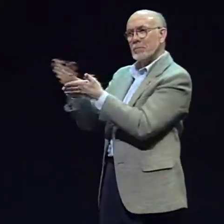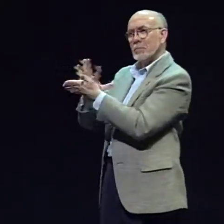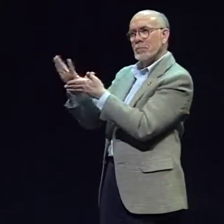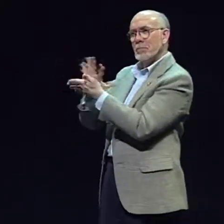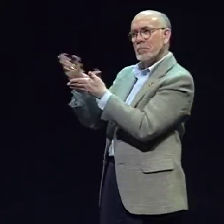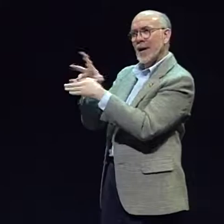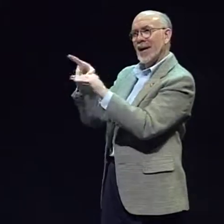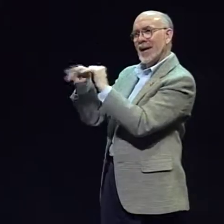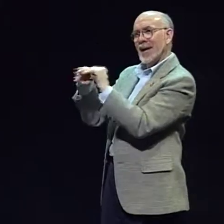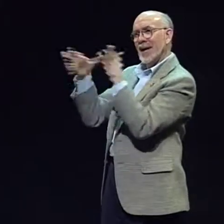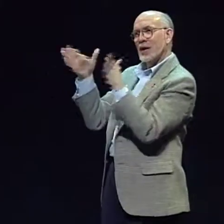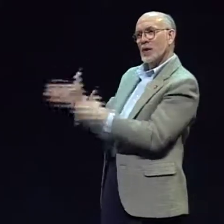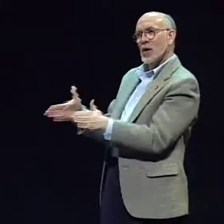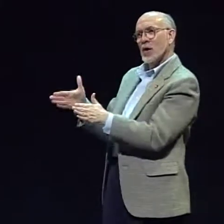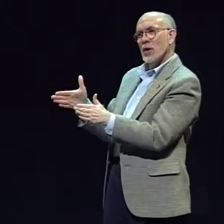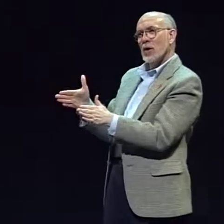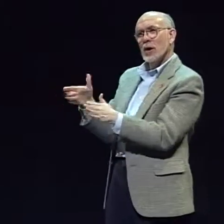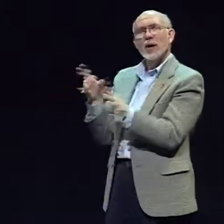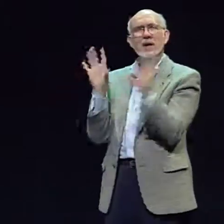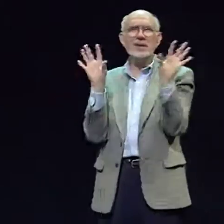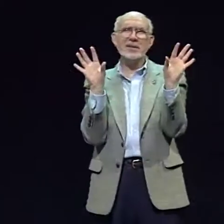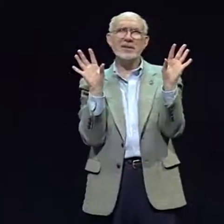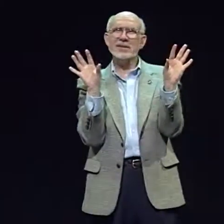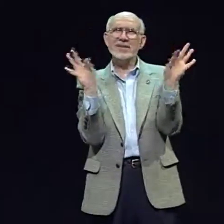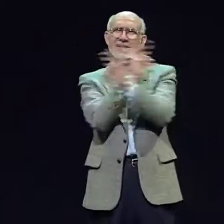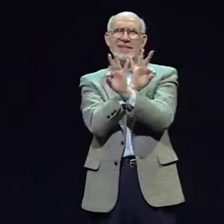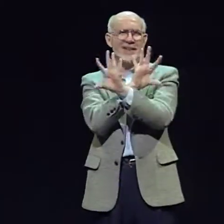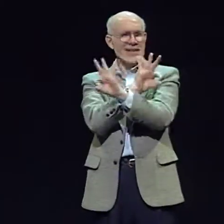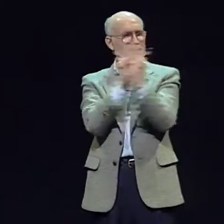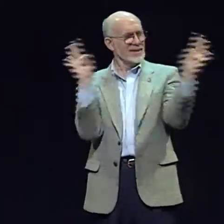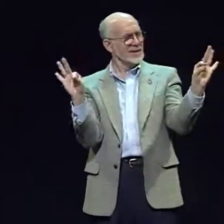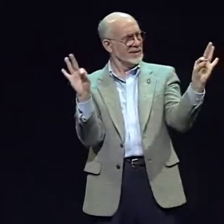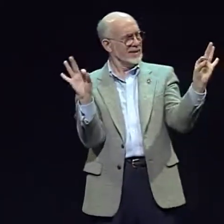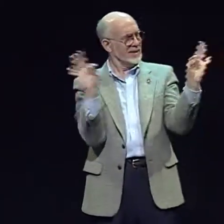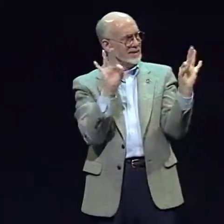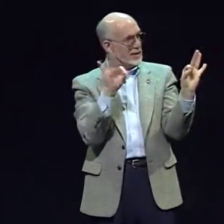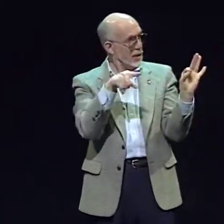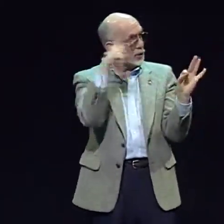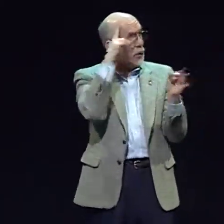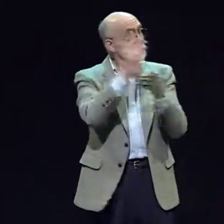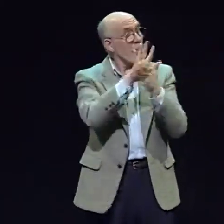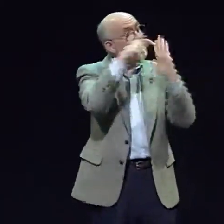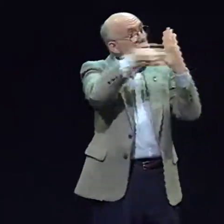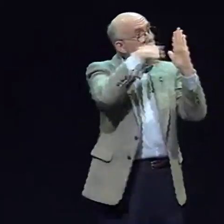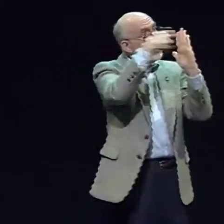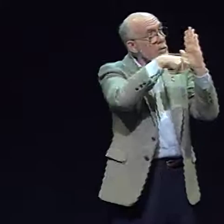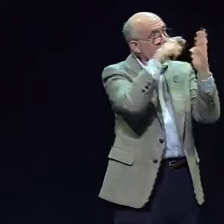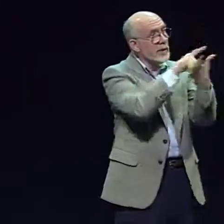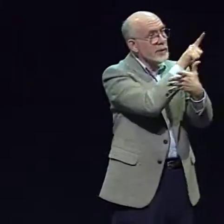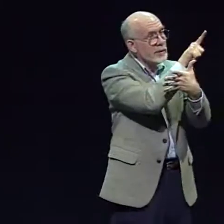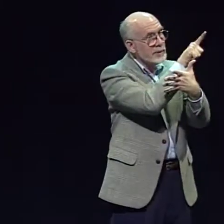ONE IS SIGN SELECTION JUST LIKE A MOVIE EDITOR. THEY CHOOSE CERTAIN THINGS.